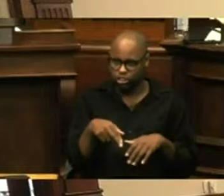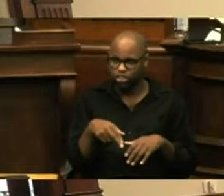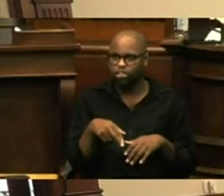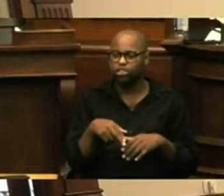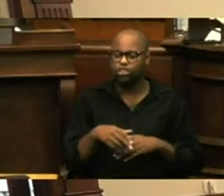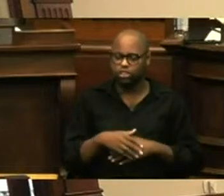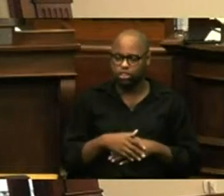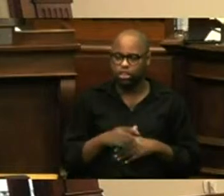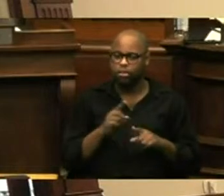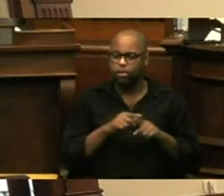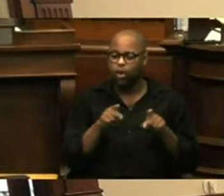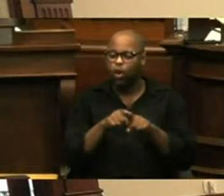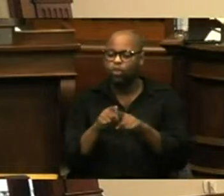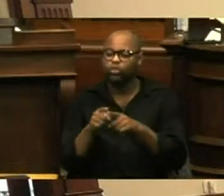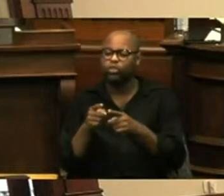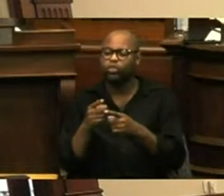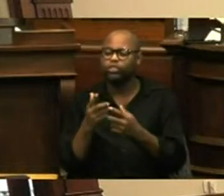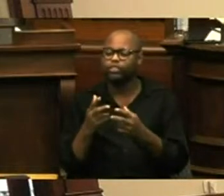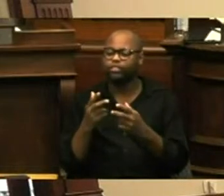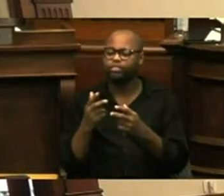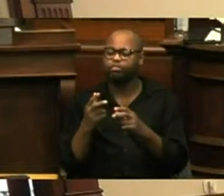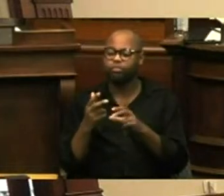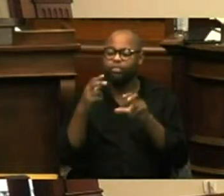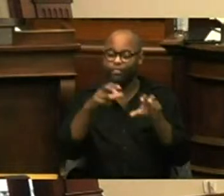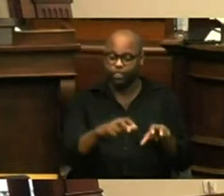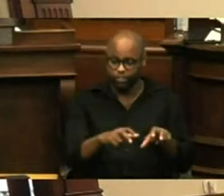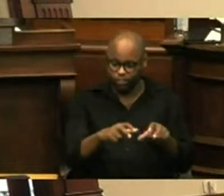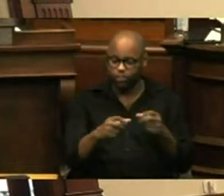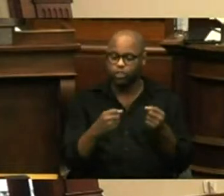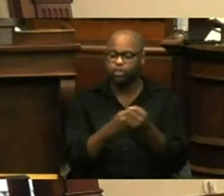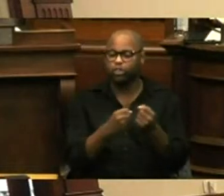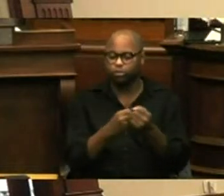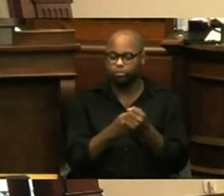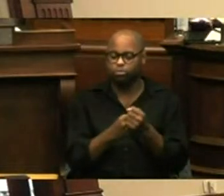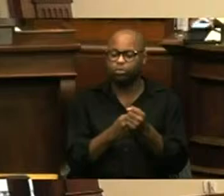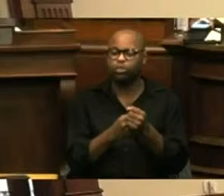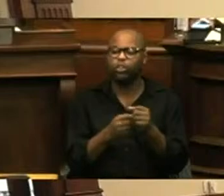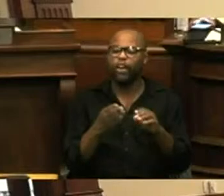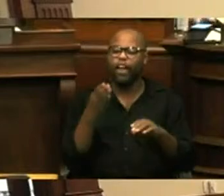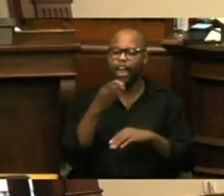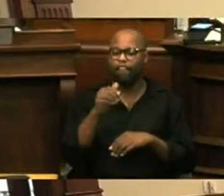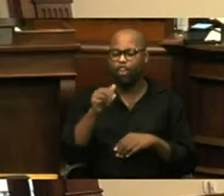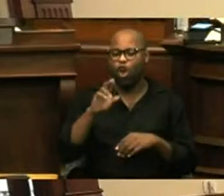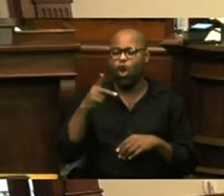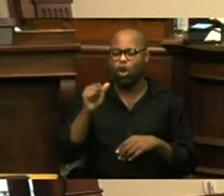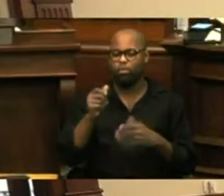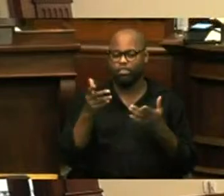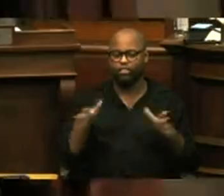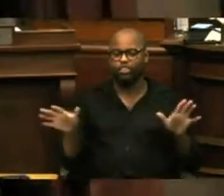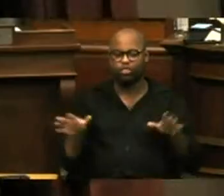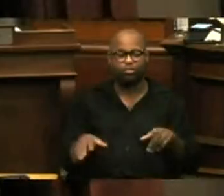necessarily completely owned by the city of Rochester in terms of the funding mechanism, but that it is invested in and